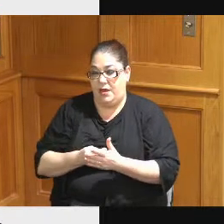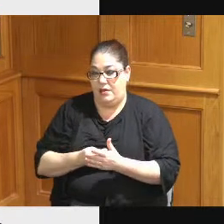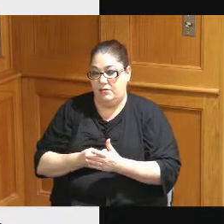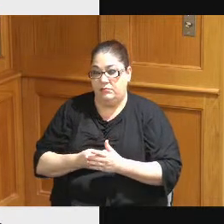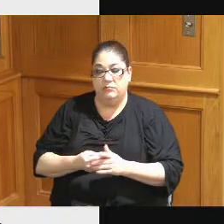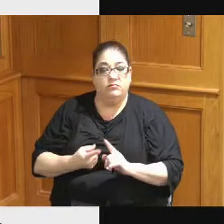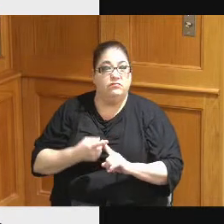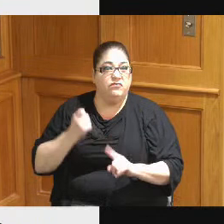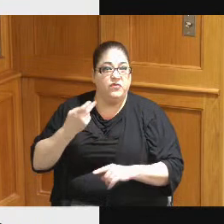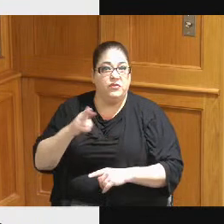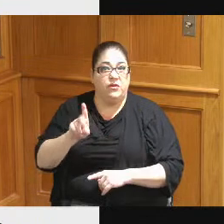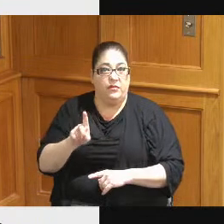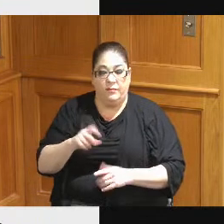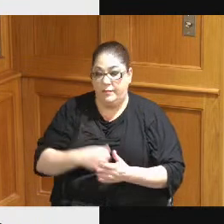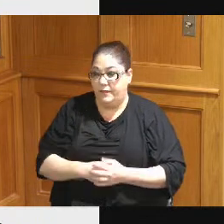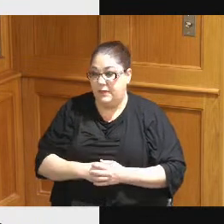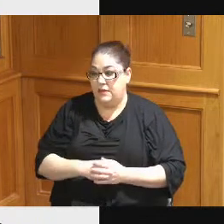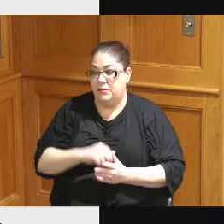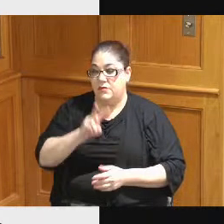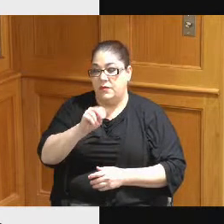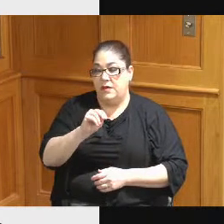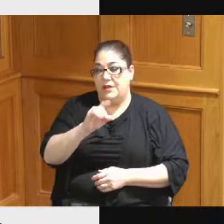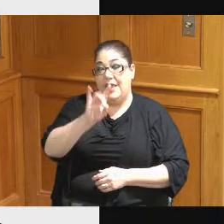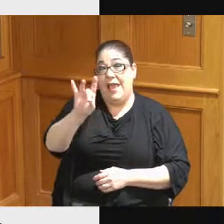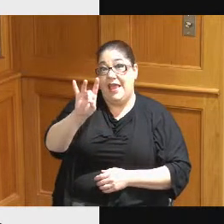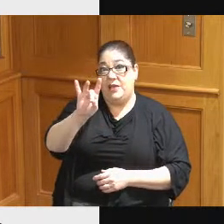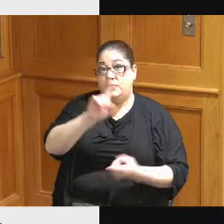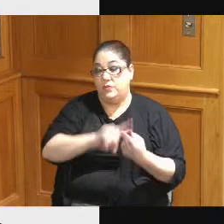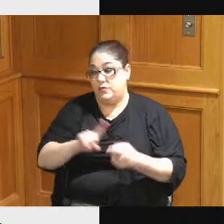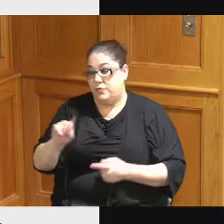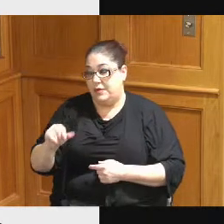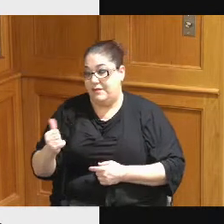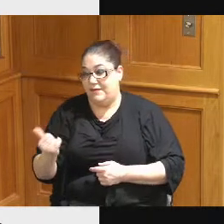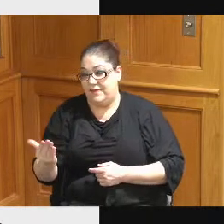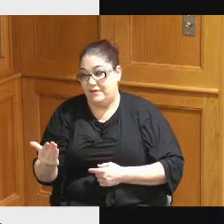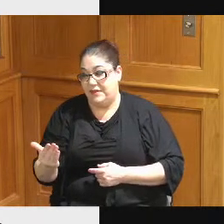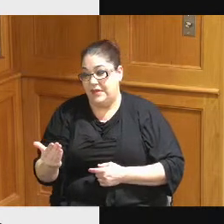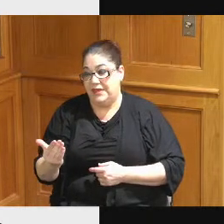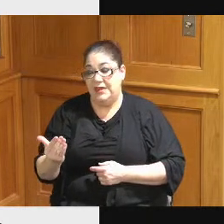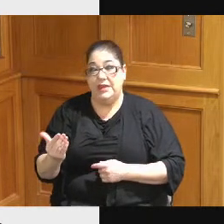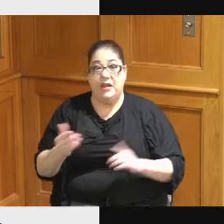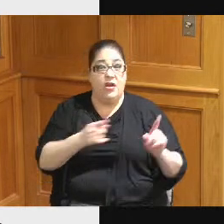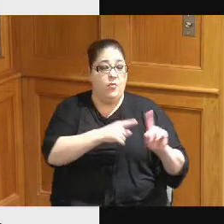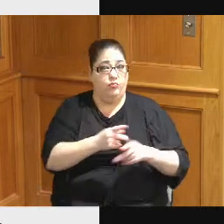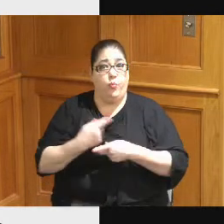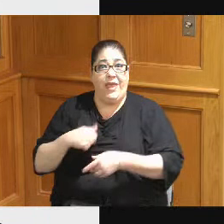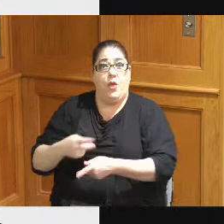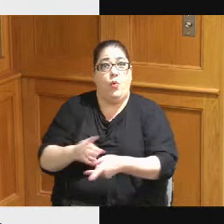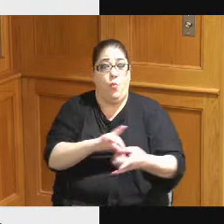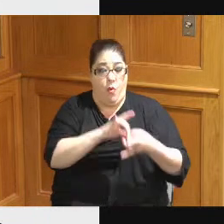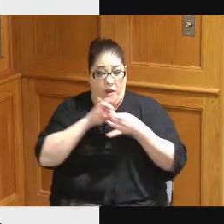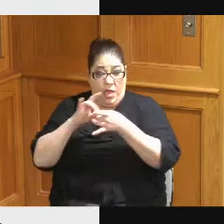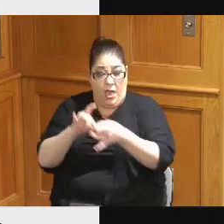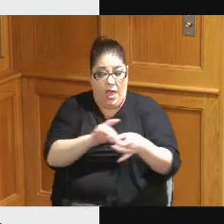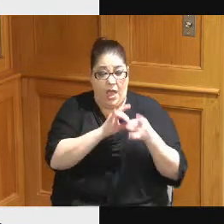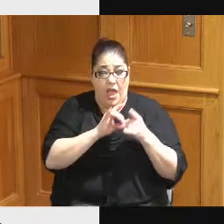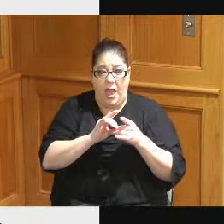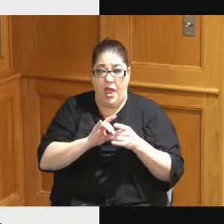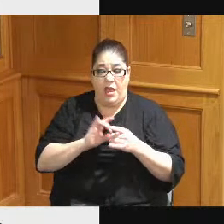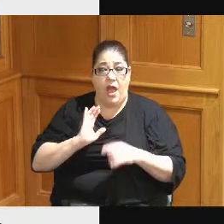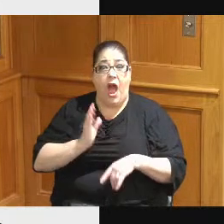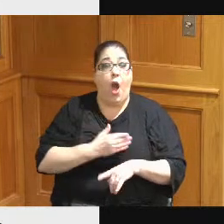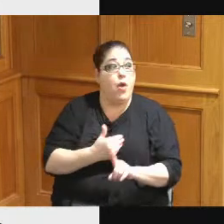money from 2008 to 2015 we were coordinating those agencies basically on our powers of persuasion to